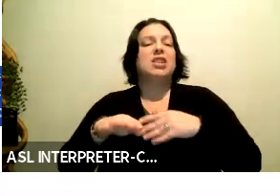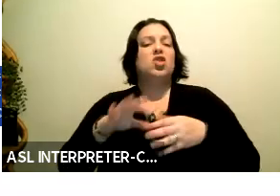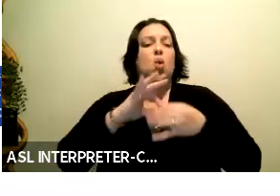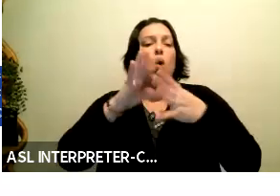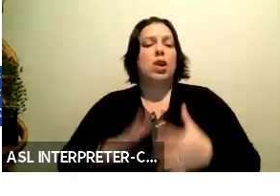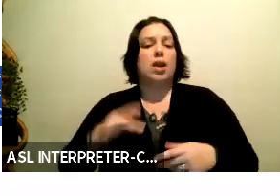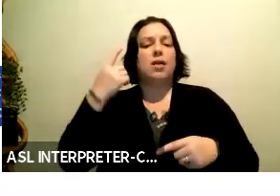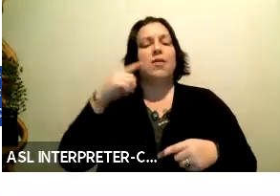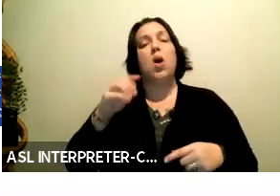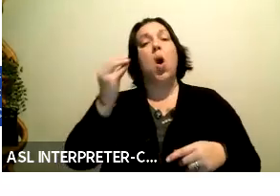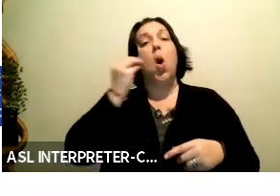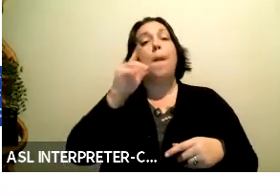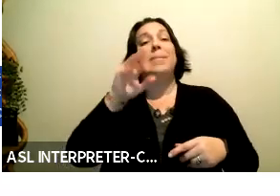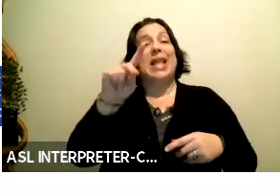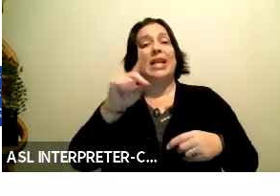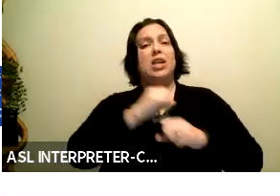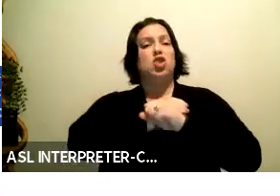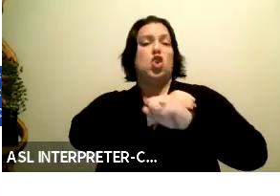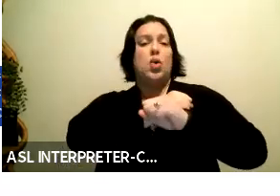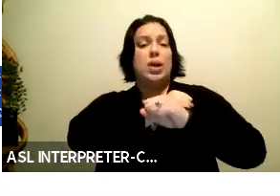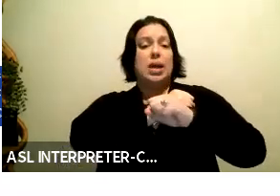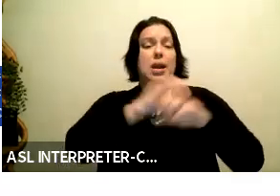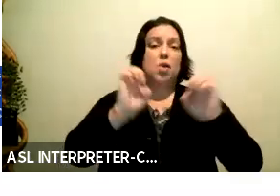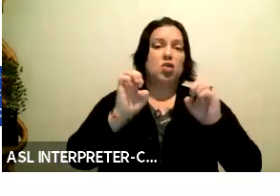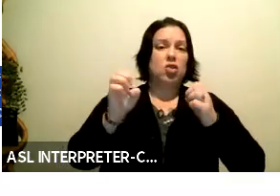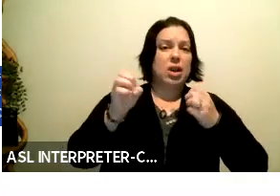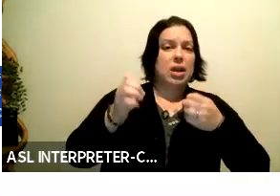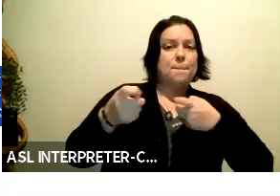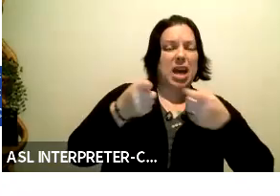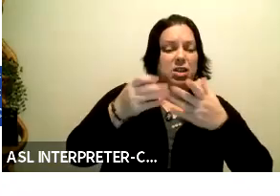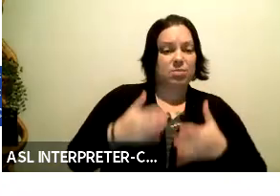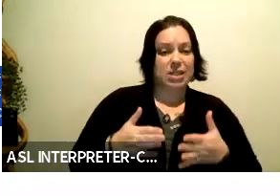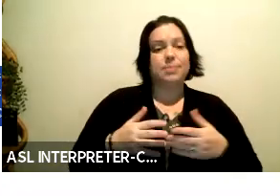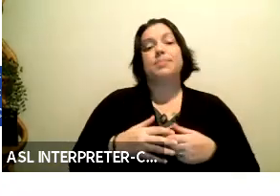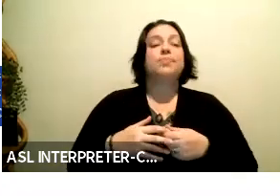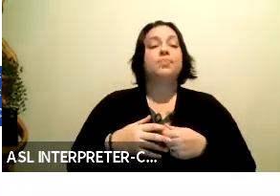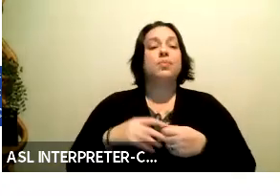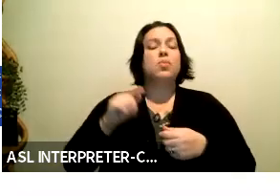access and functional needs coordinator. Her role focuses on coordinating the development